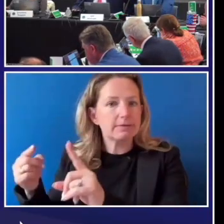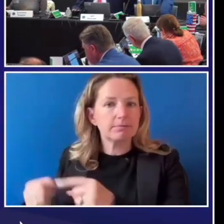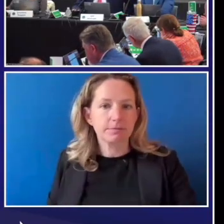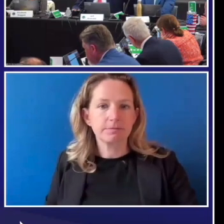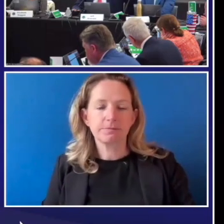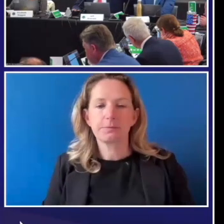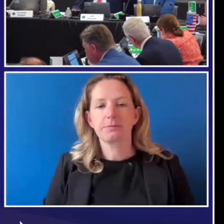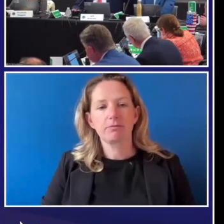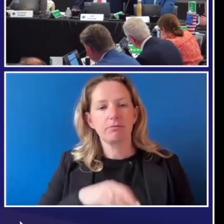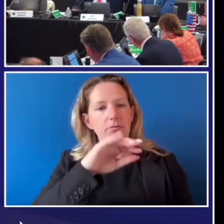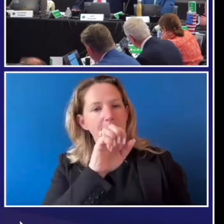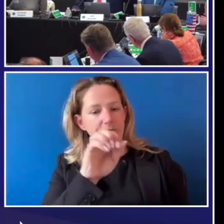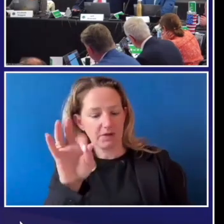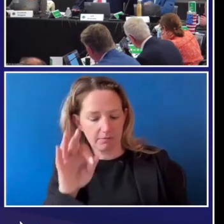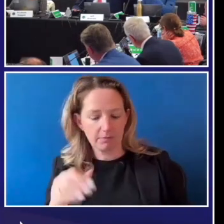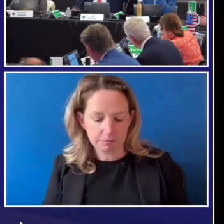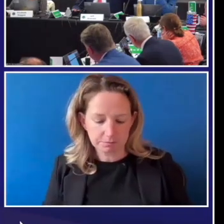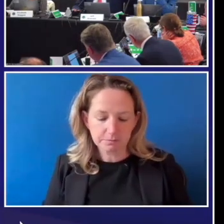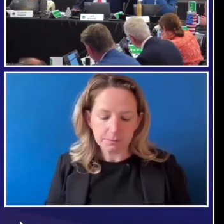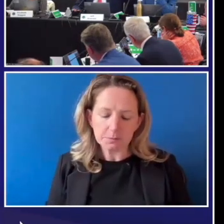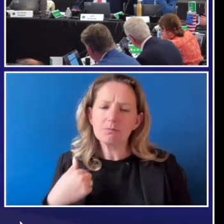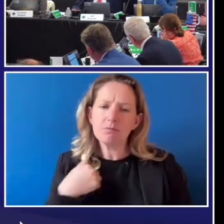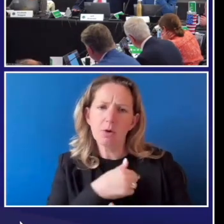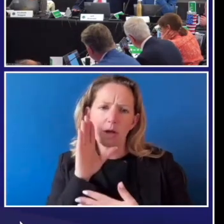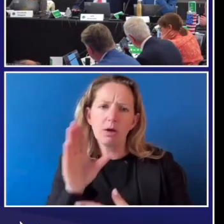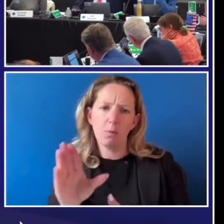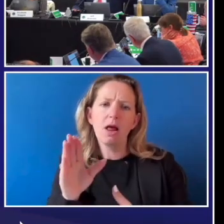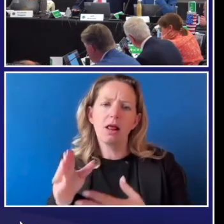And we'll go back and take another look at Roman at three.